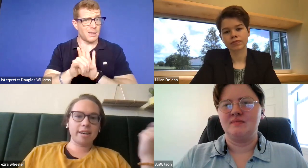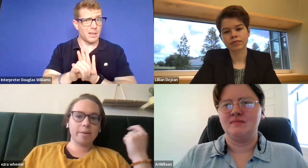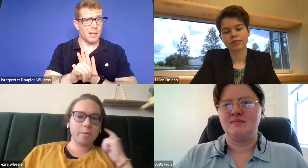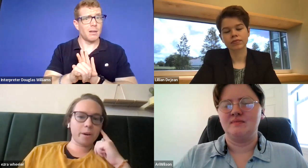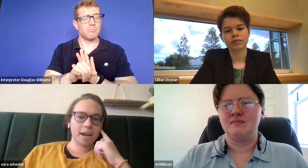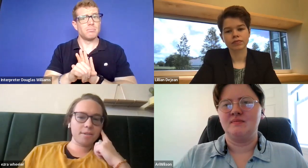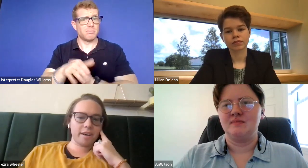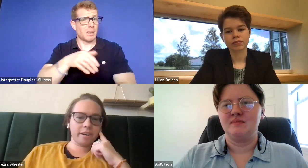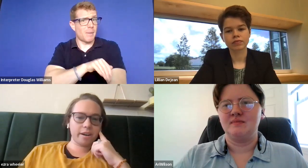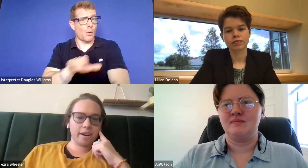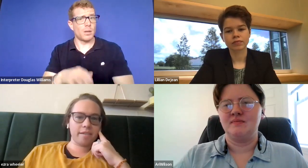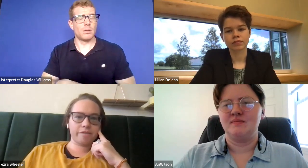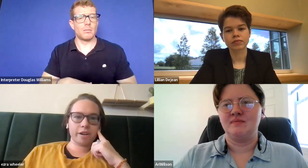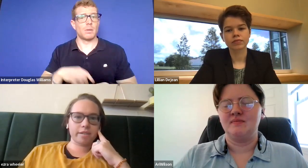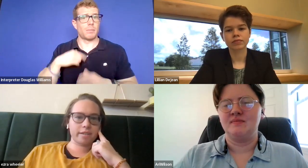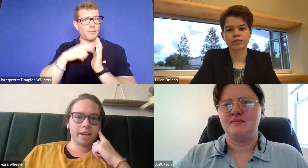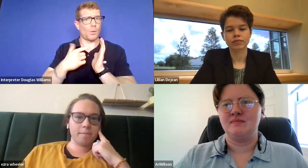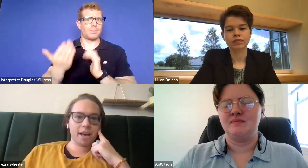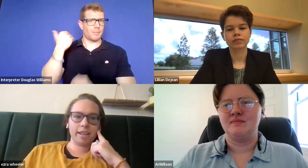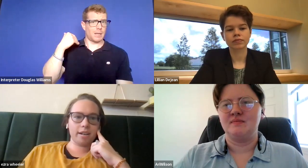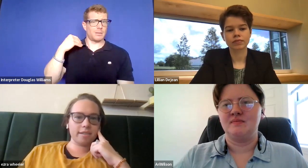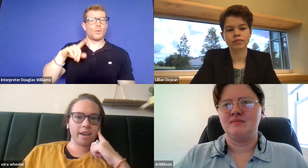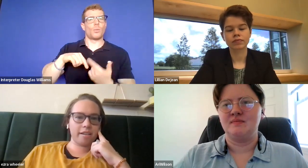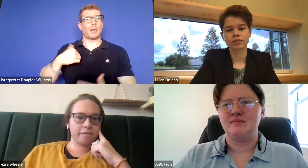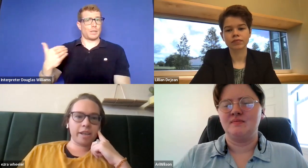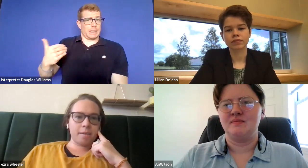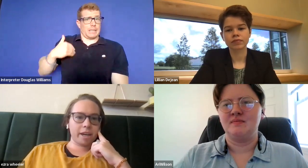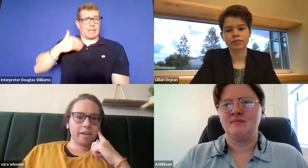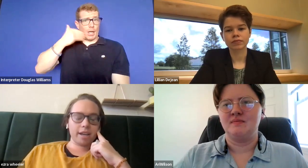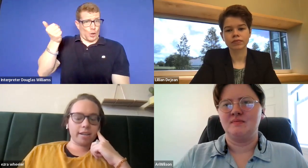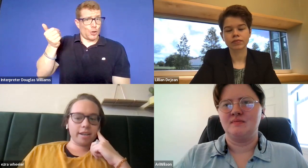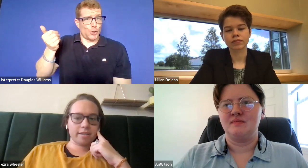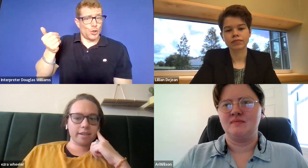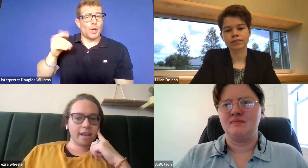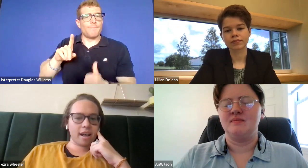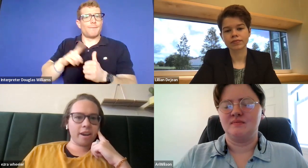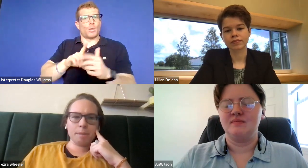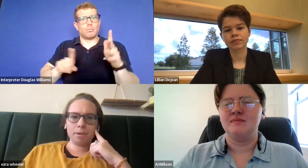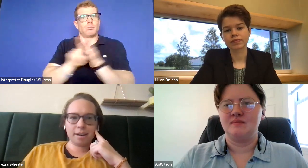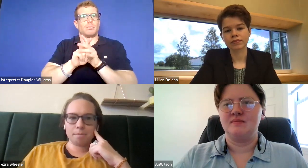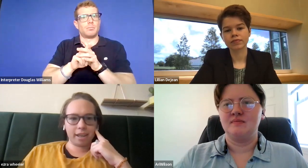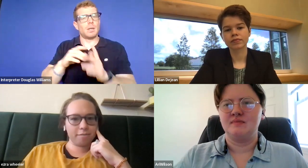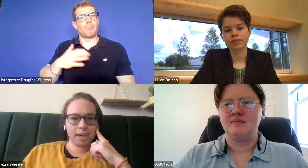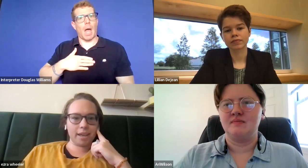You know, when I was younger, and first how the onset of my chronic illness, a lot of people didn't believe me.